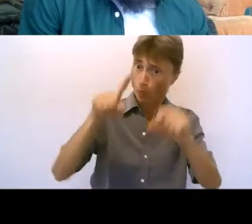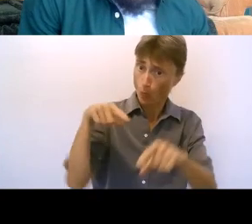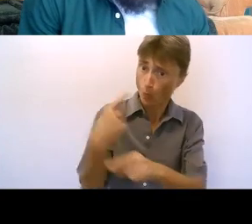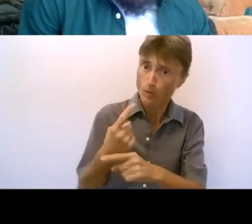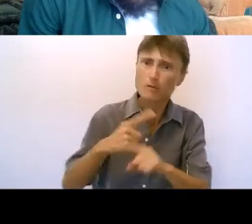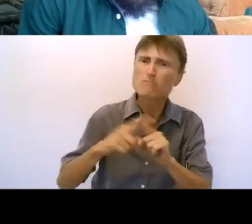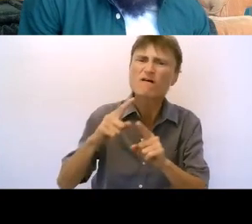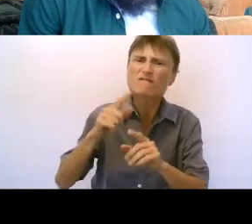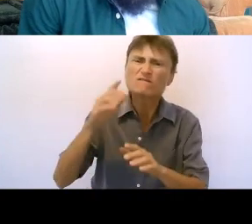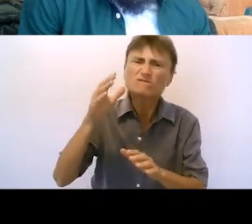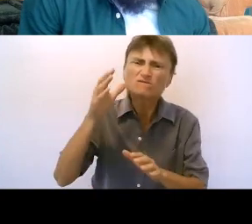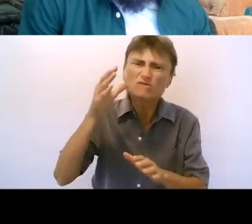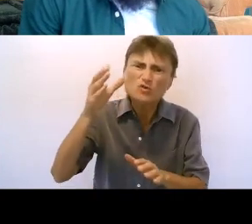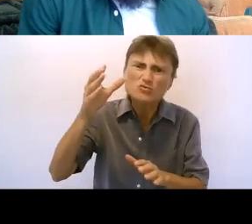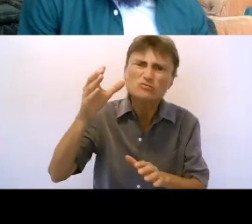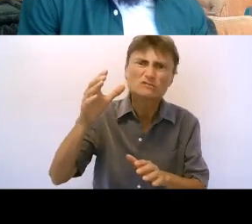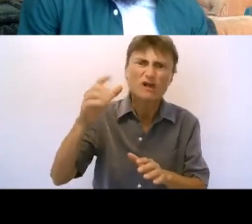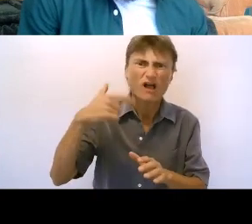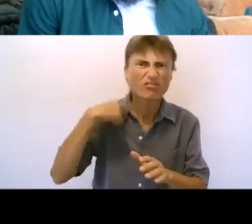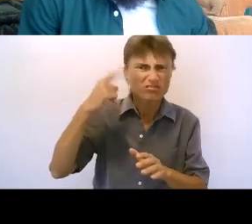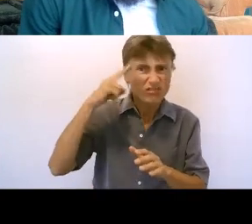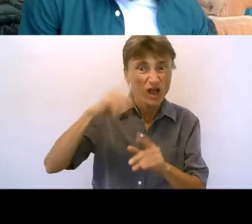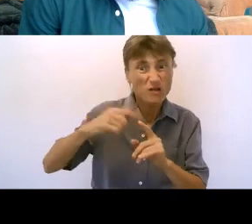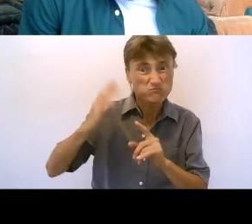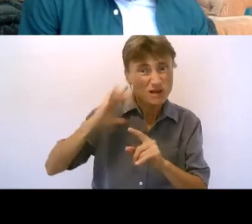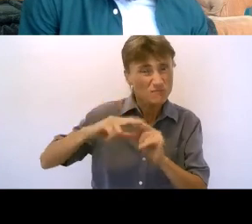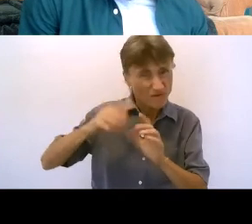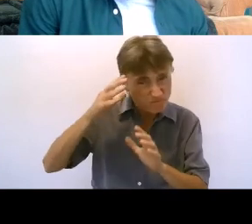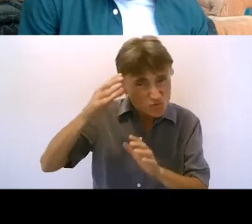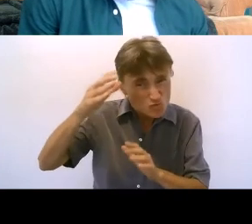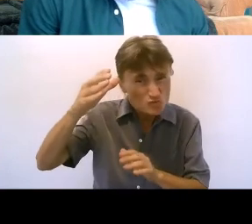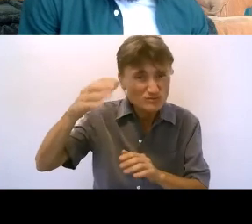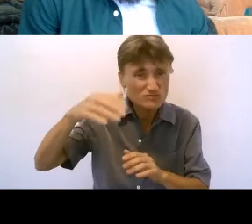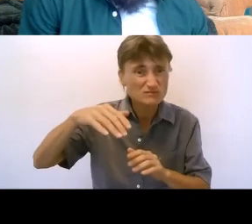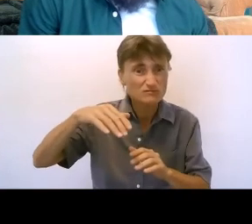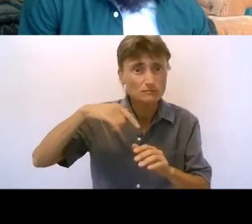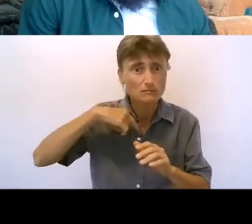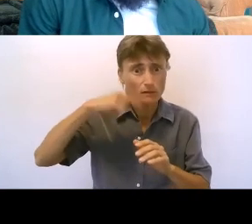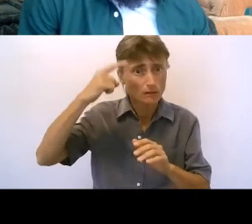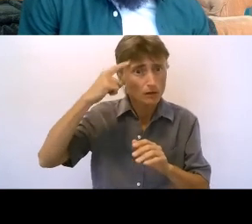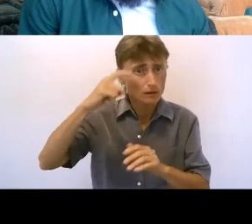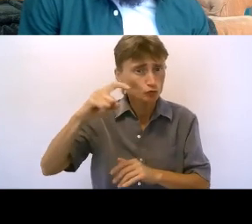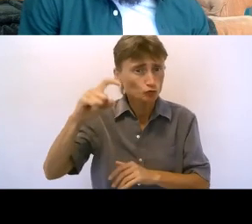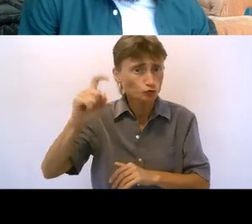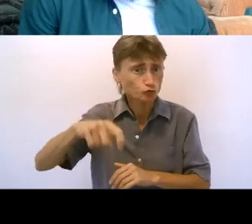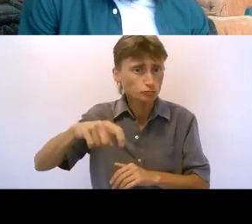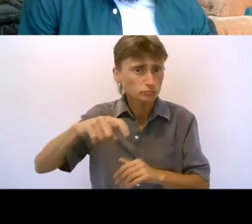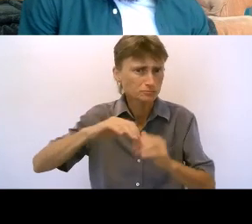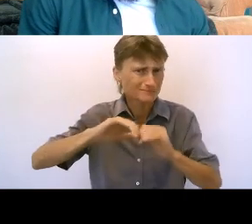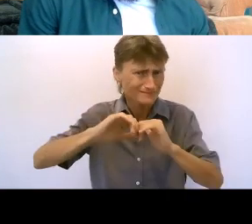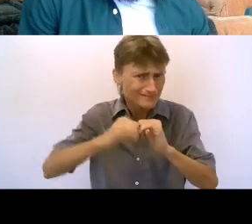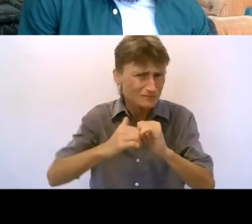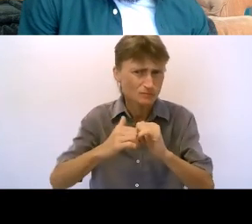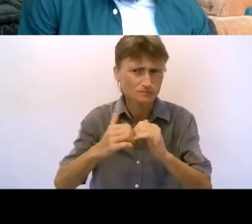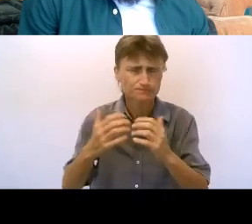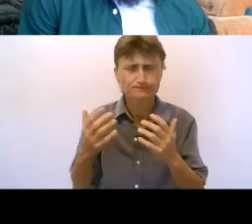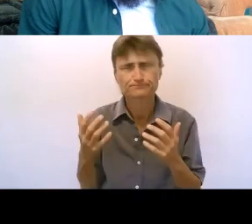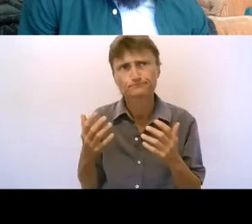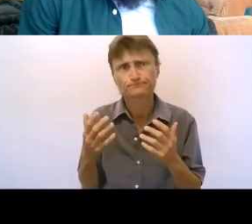sessions I believe honestly isn't able to actually, is to look at how as to... I've